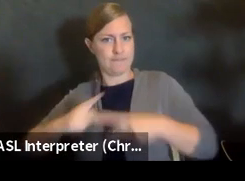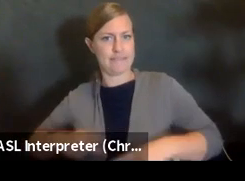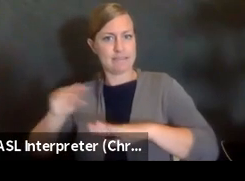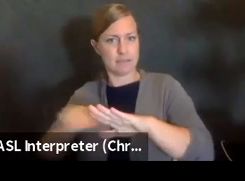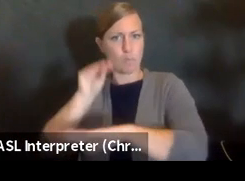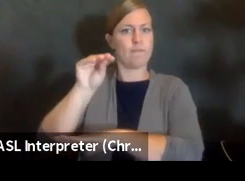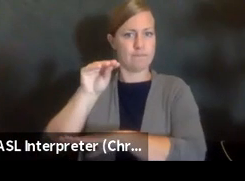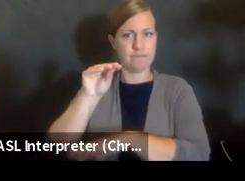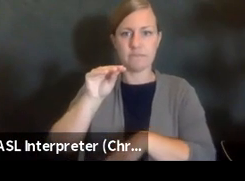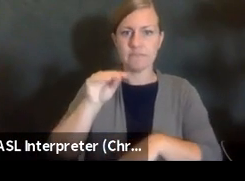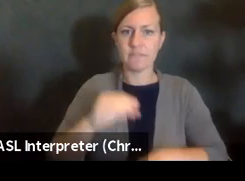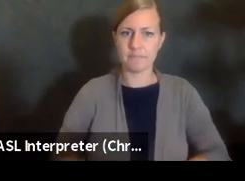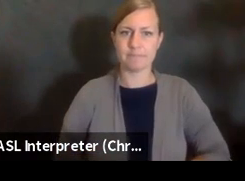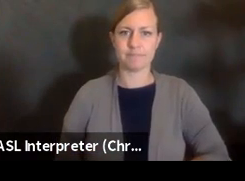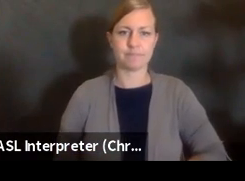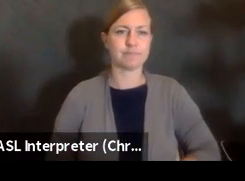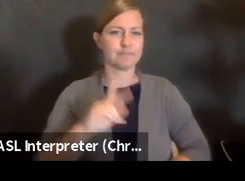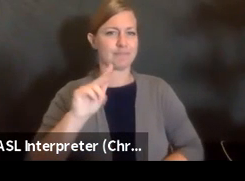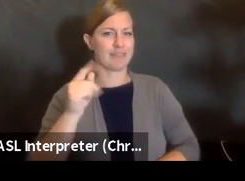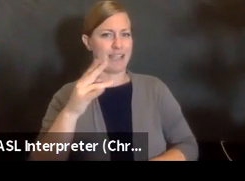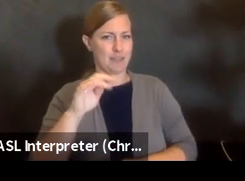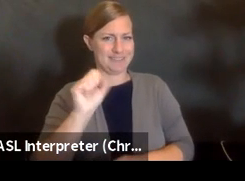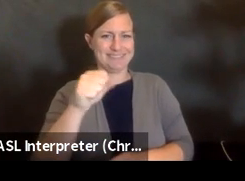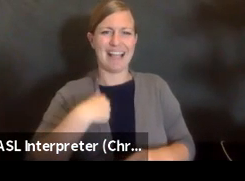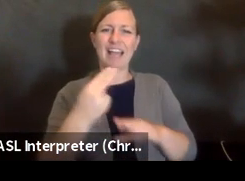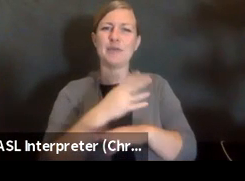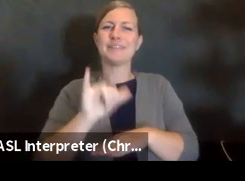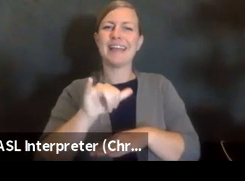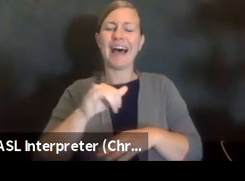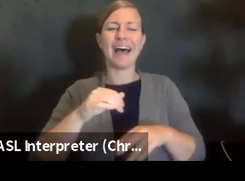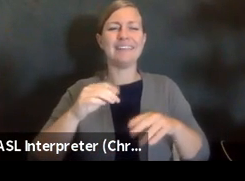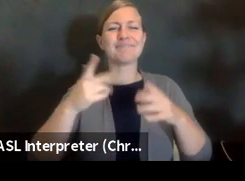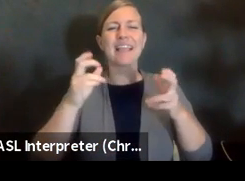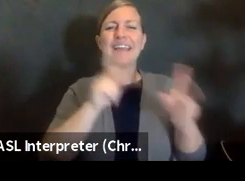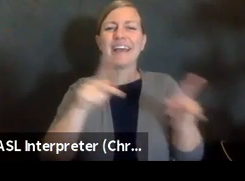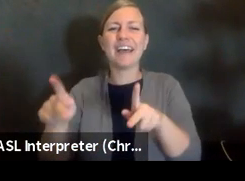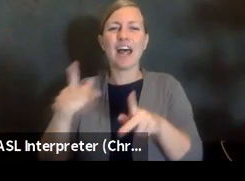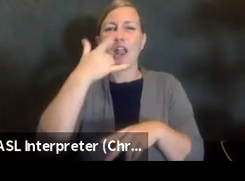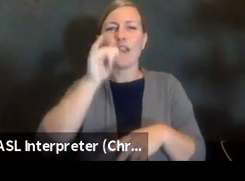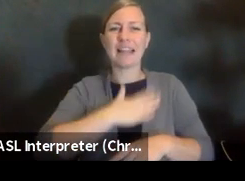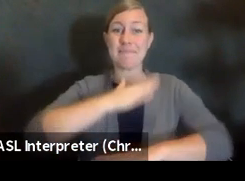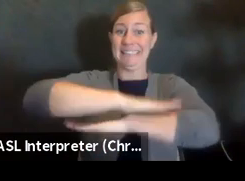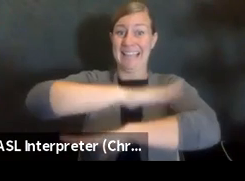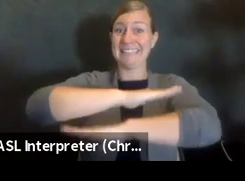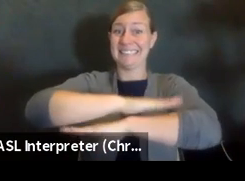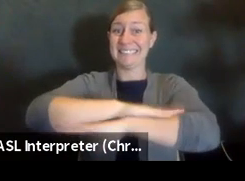Katherine Livick - ESD 112: I always use that analogy of my messy desk at work. Katherine Livick - ESD 112: I move it out of the writing pile into the maps